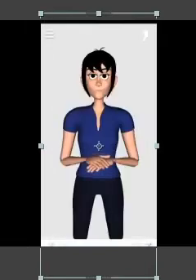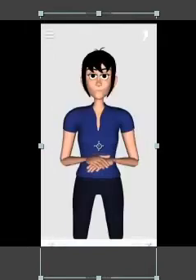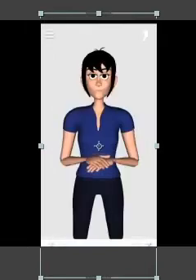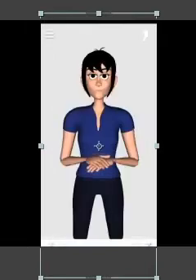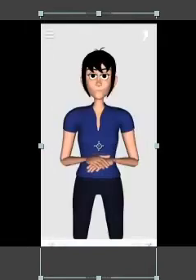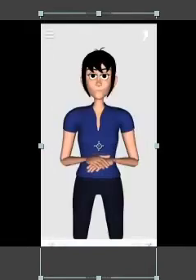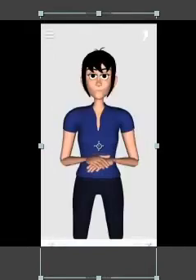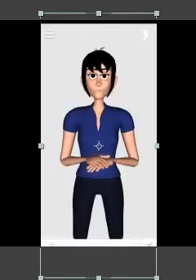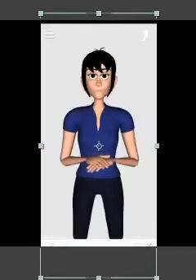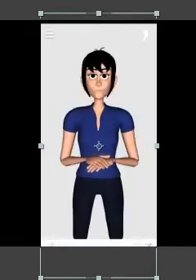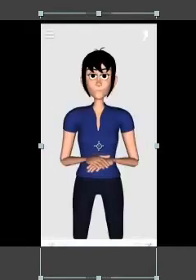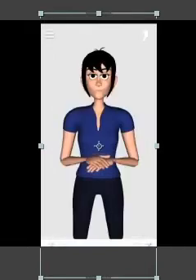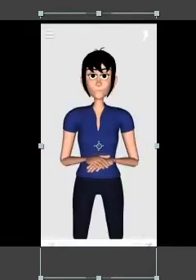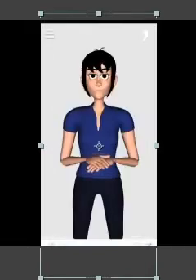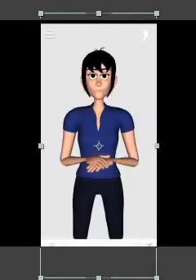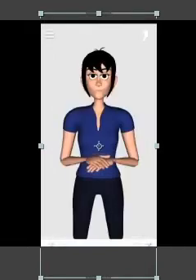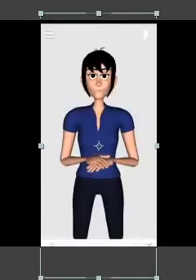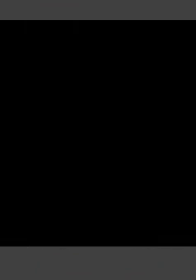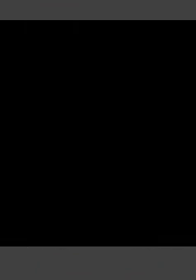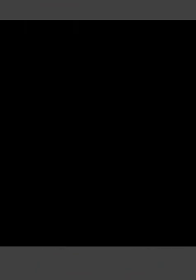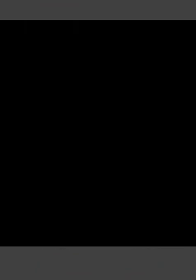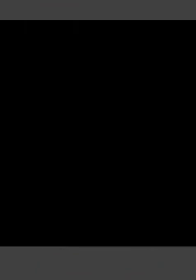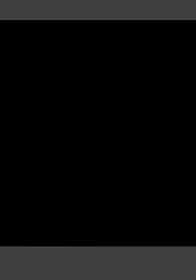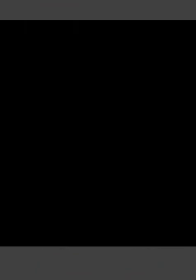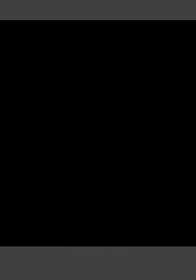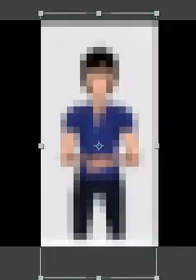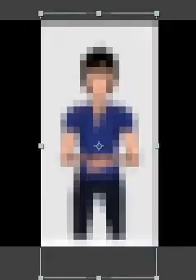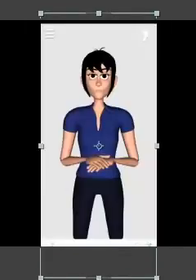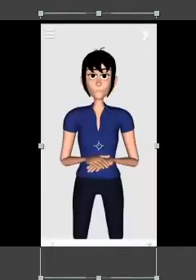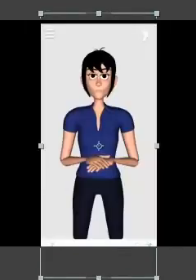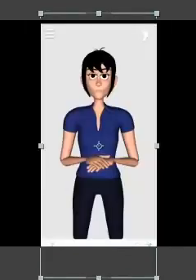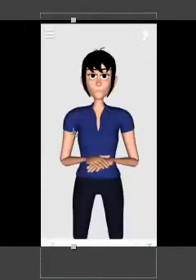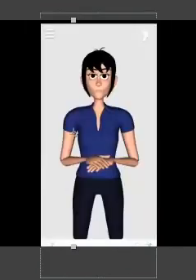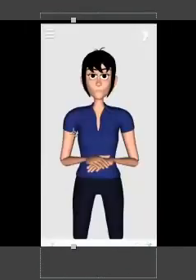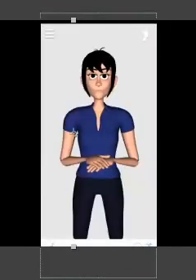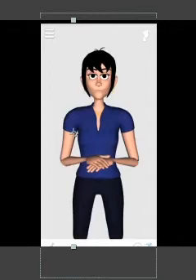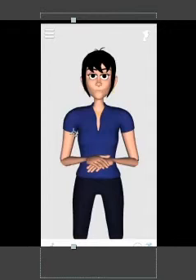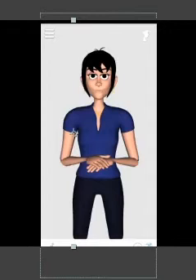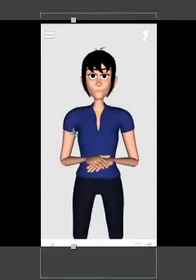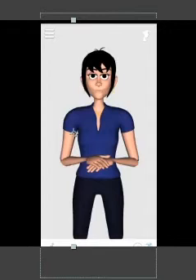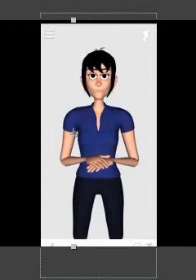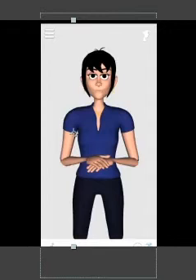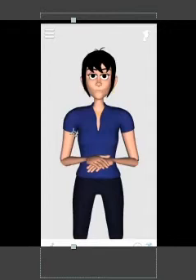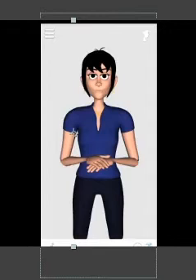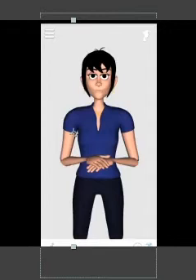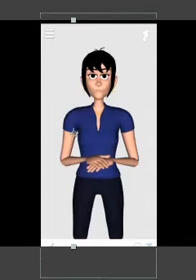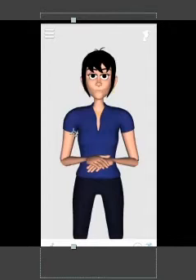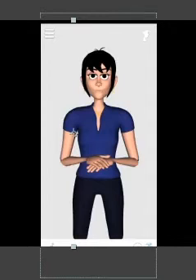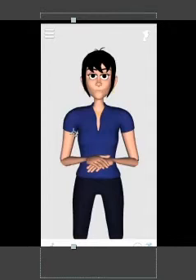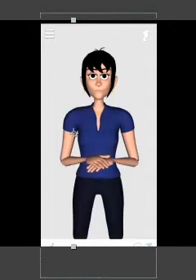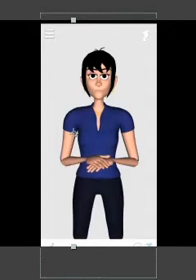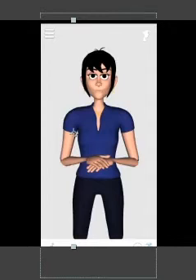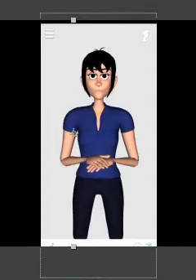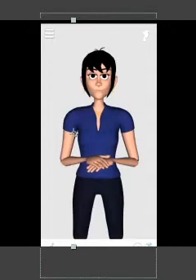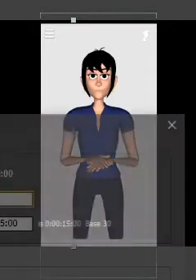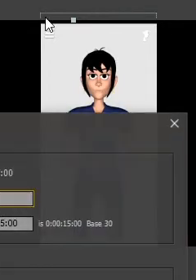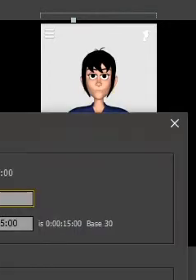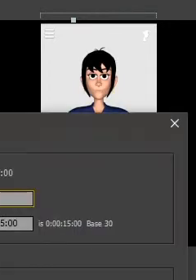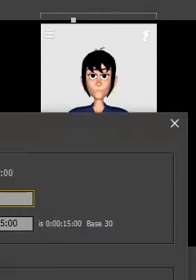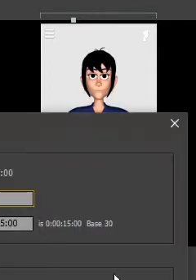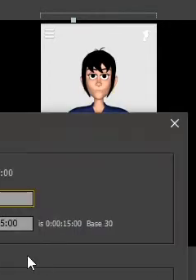It's good. Cut this leftover. CTRL, SHIFT, D again. And then. As here. It has.